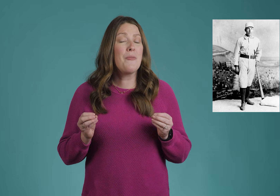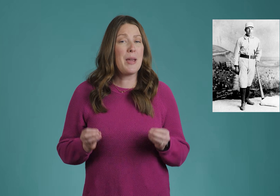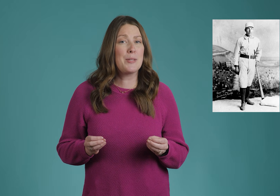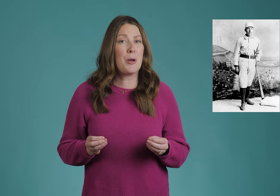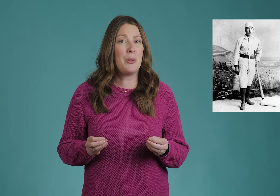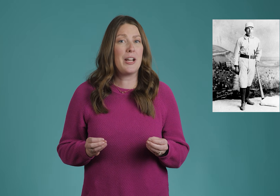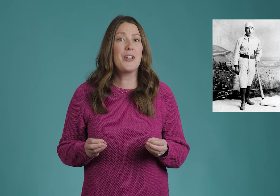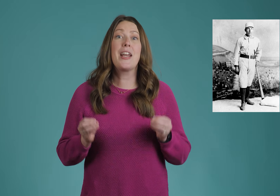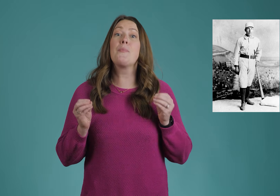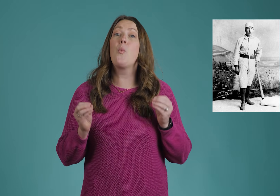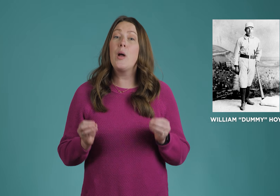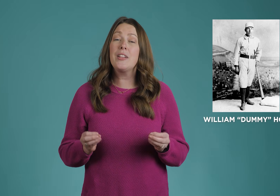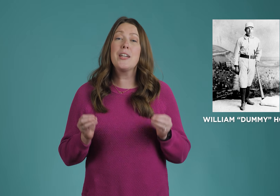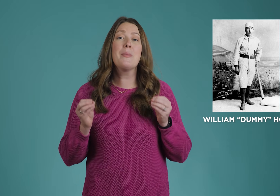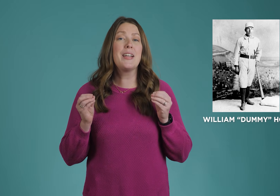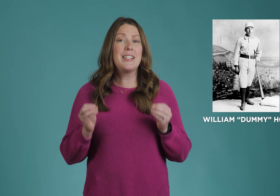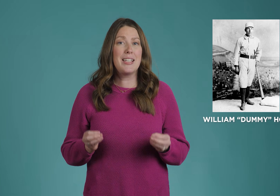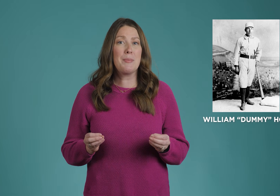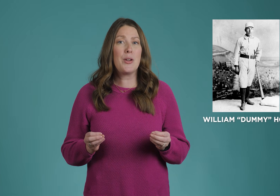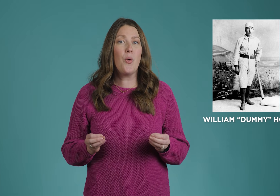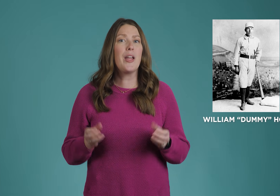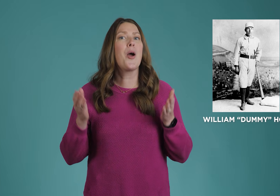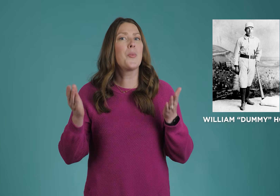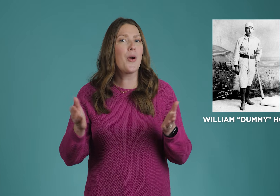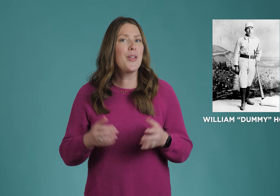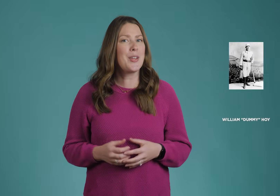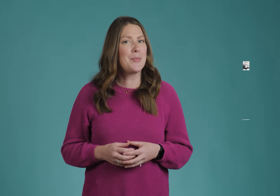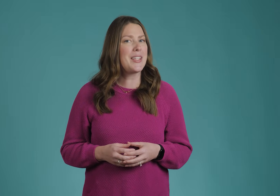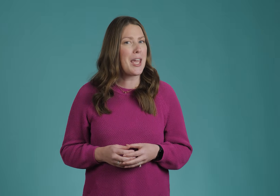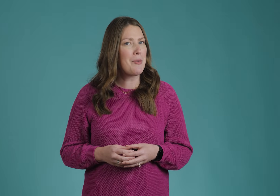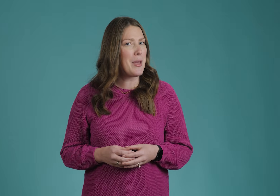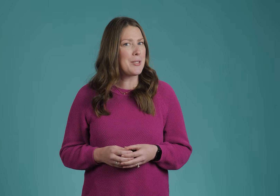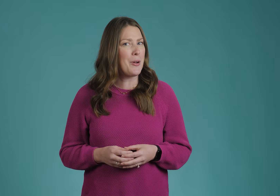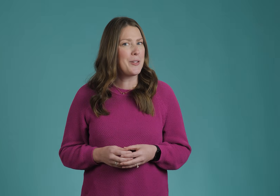baseball player named William Dummy Hoy brought them to the game of baseball.